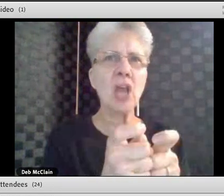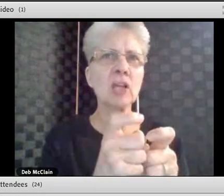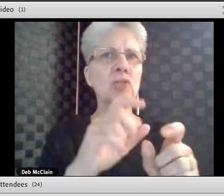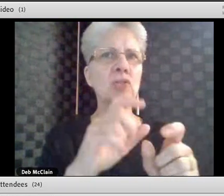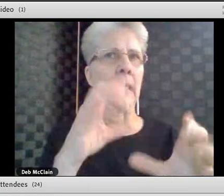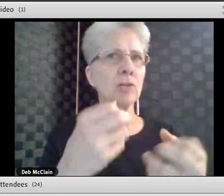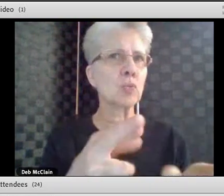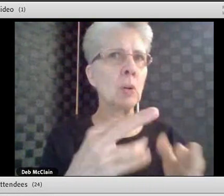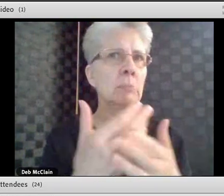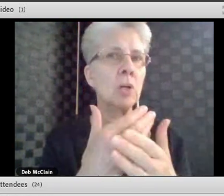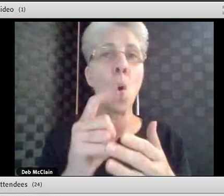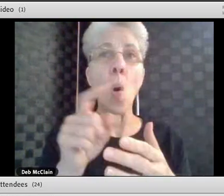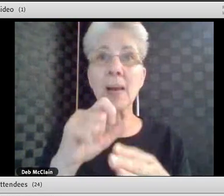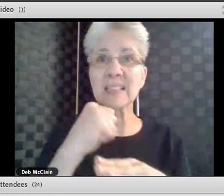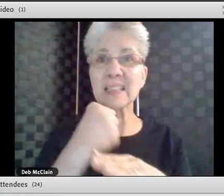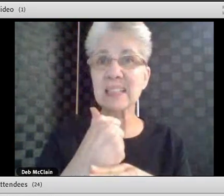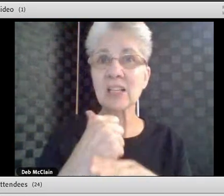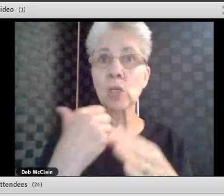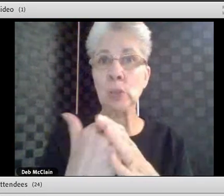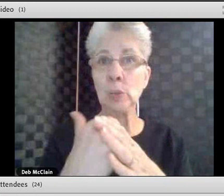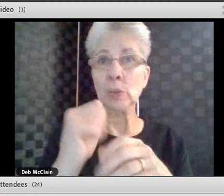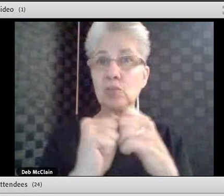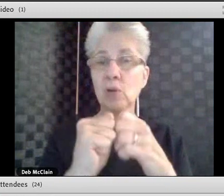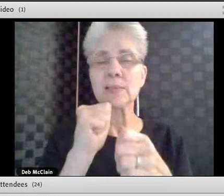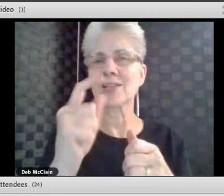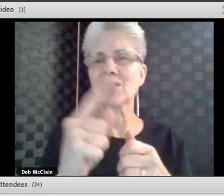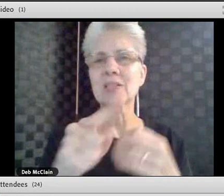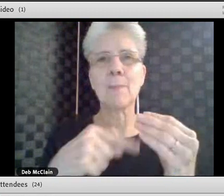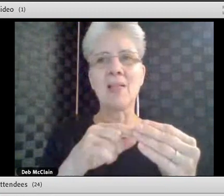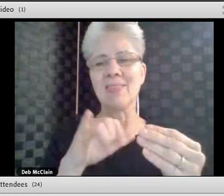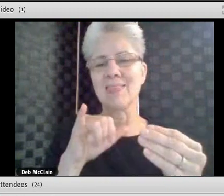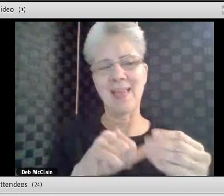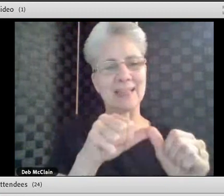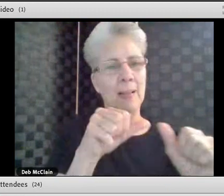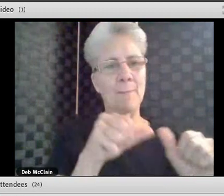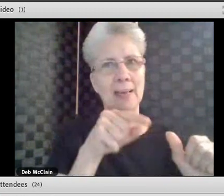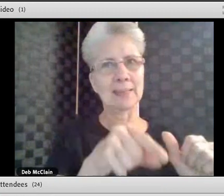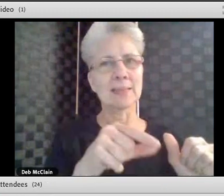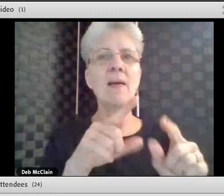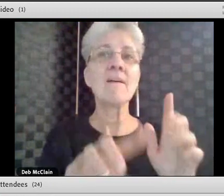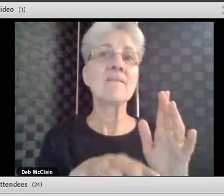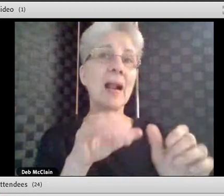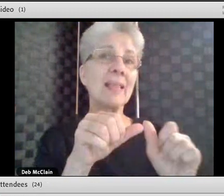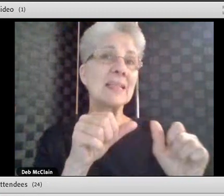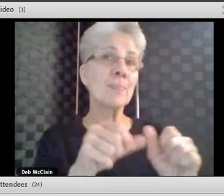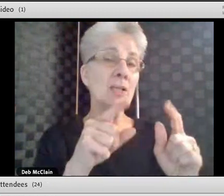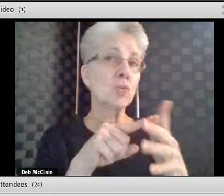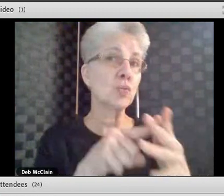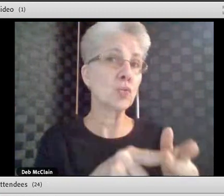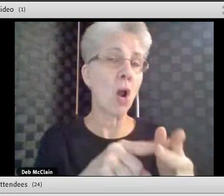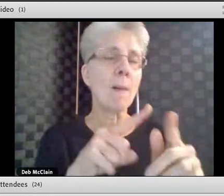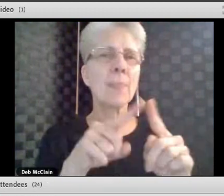Can you repurpose a classroom, or do you have to do new construction? So it's not just about that space,